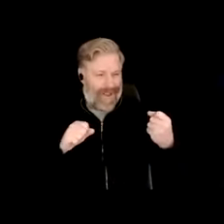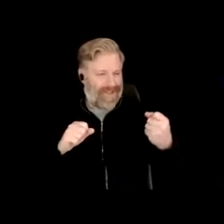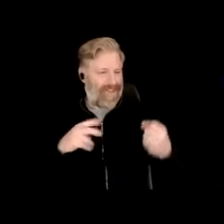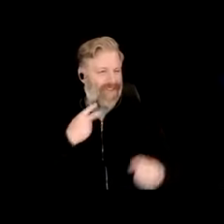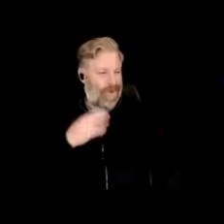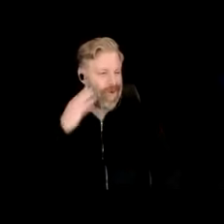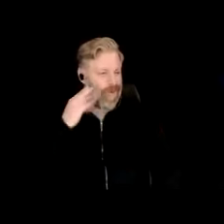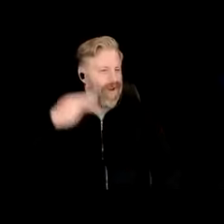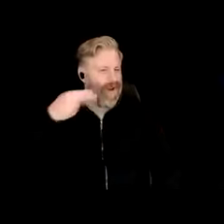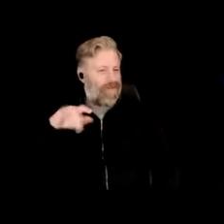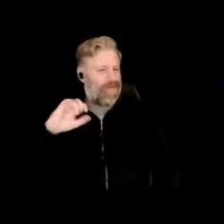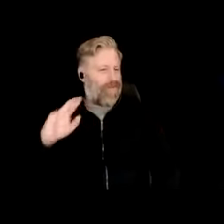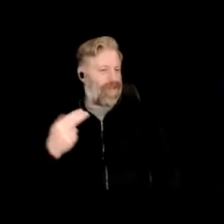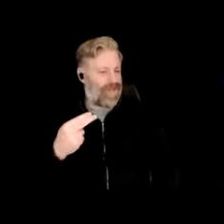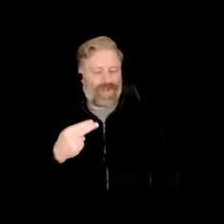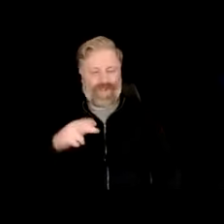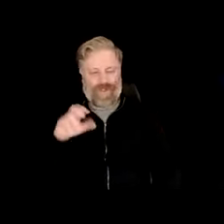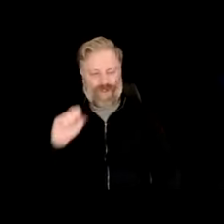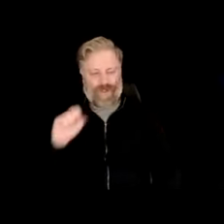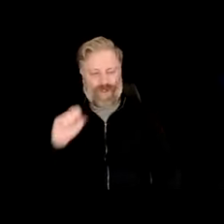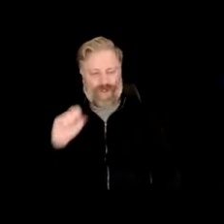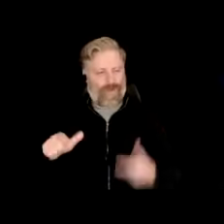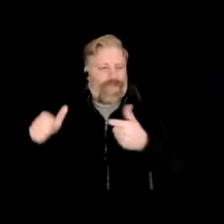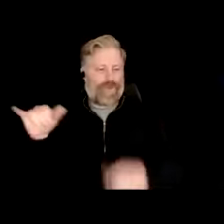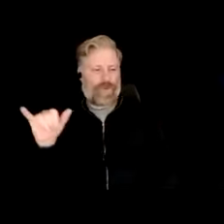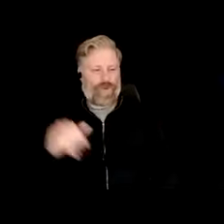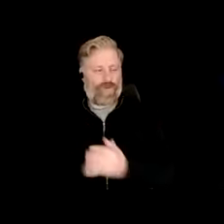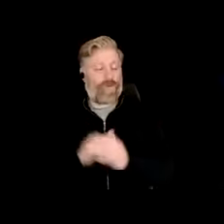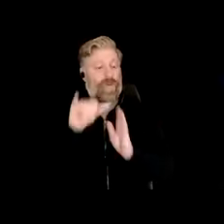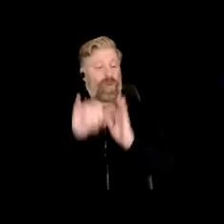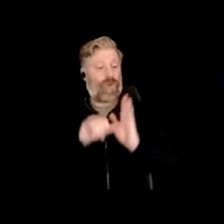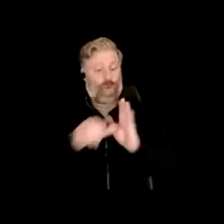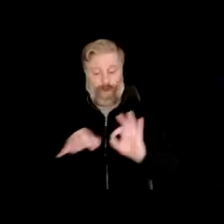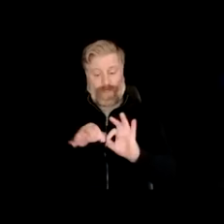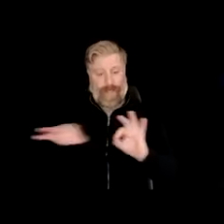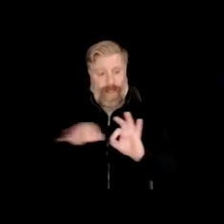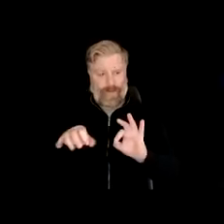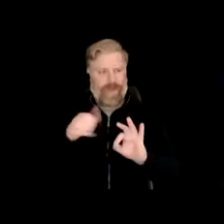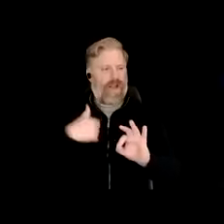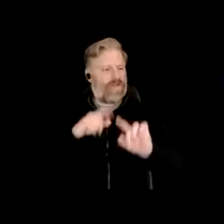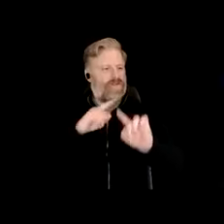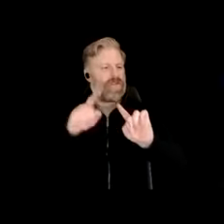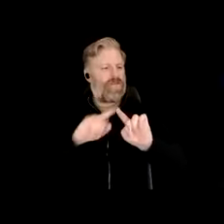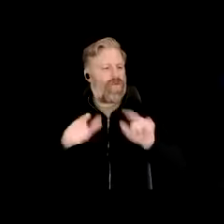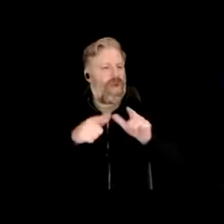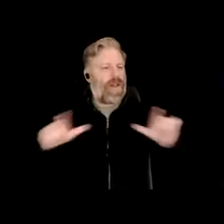Additionally, the subtitles on YouTube can be changed to various languages. And either Sam or Scott,